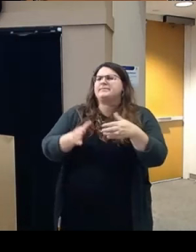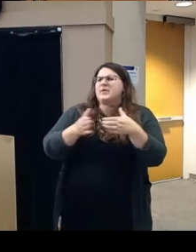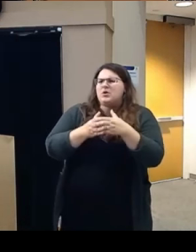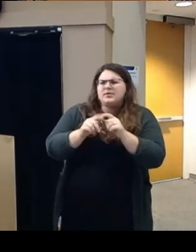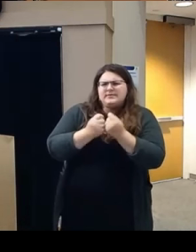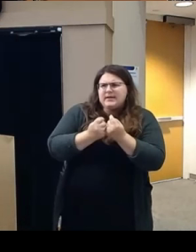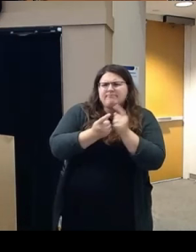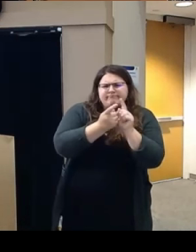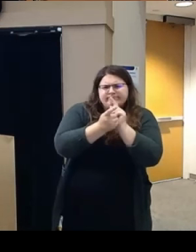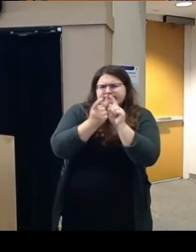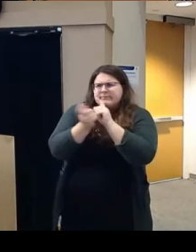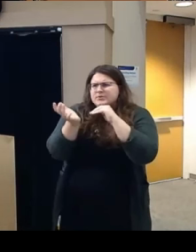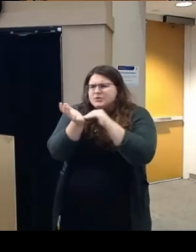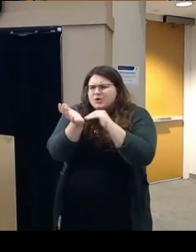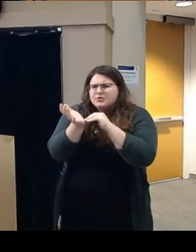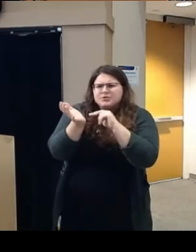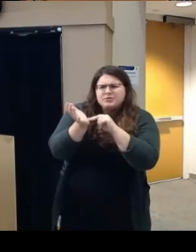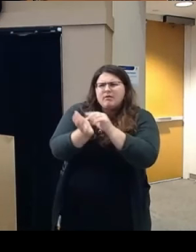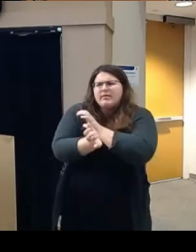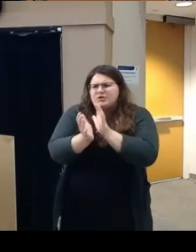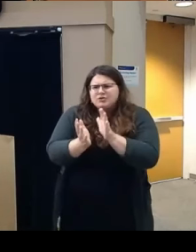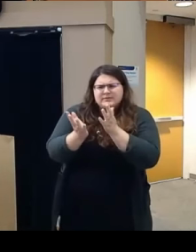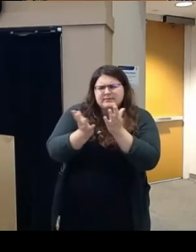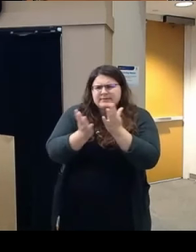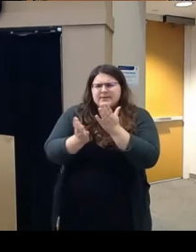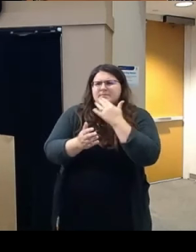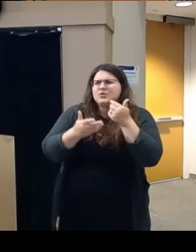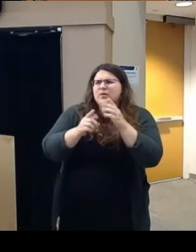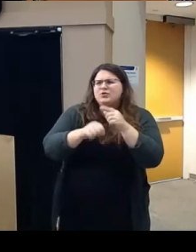other leaders within the department to figure out how we can optimize e-record to make it